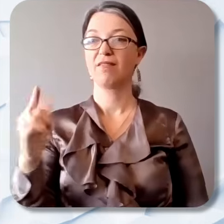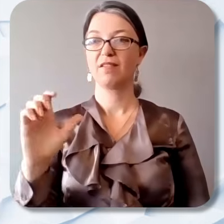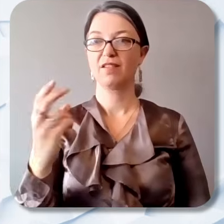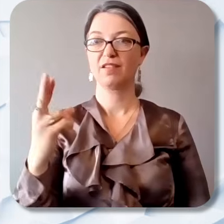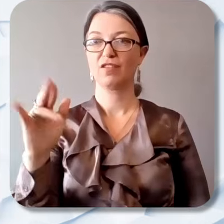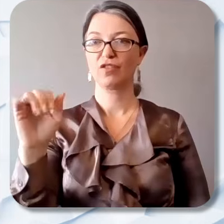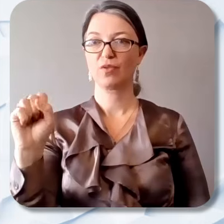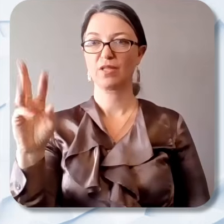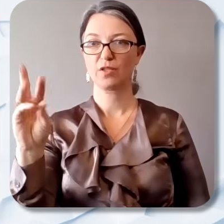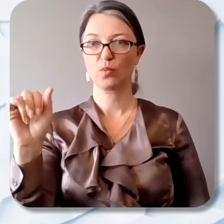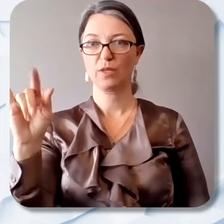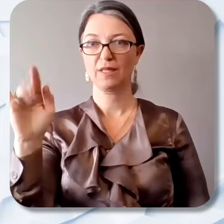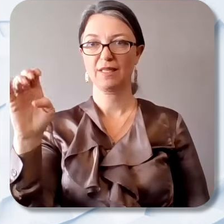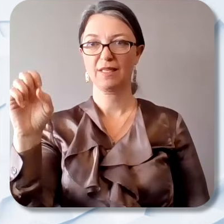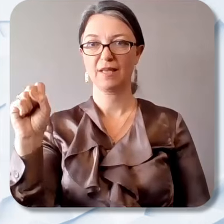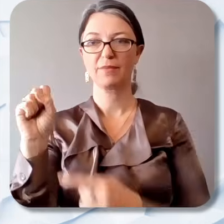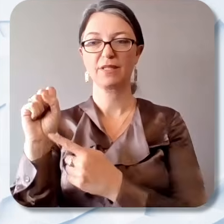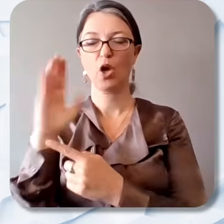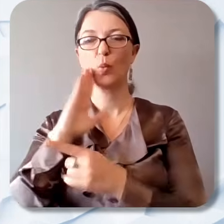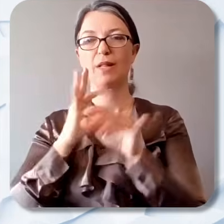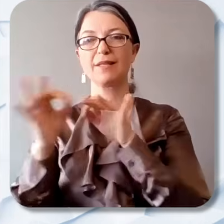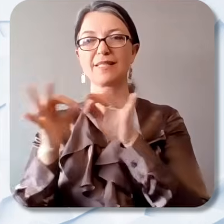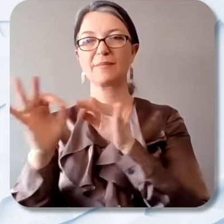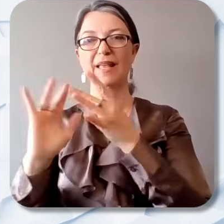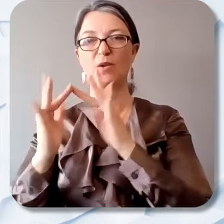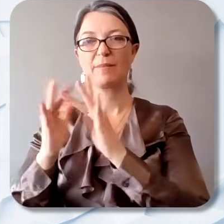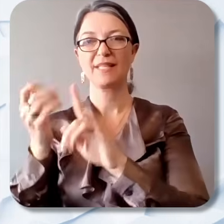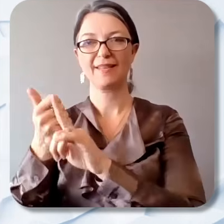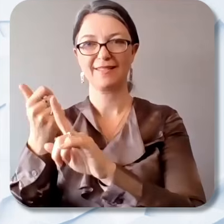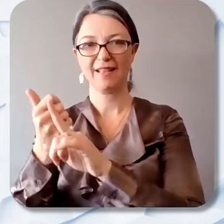walking through that website itself, and what it's going to look like when you log in how